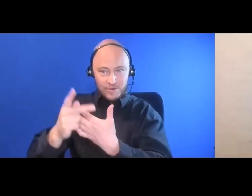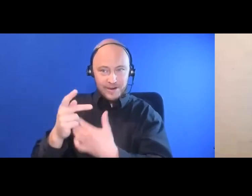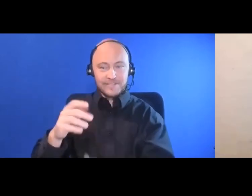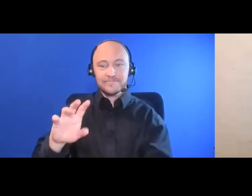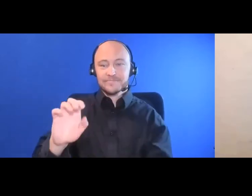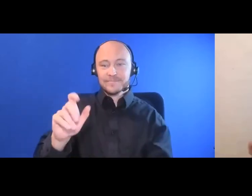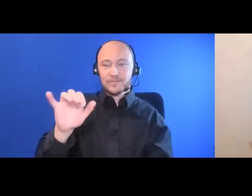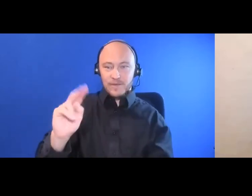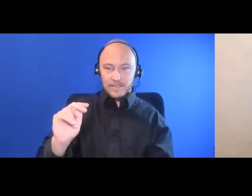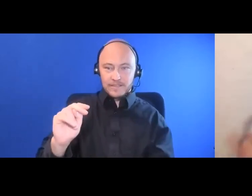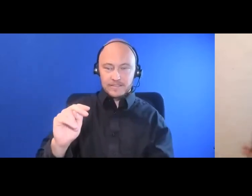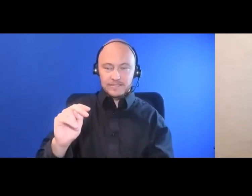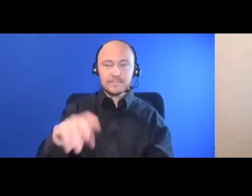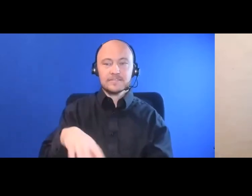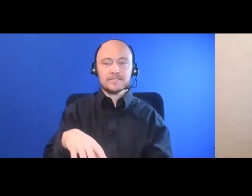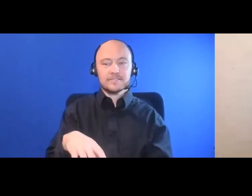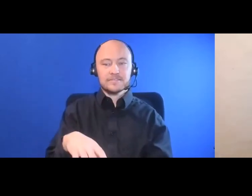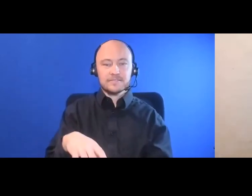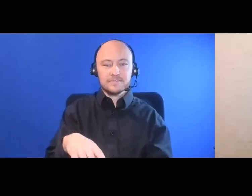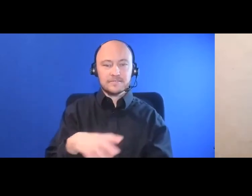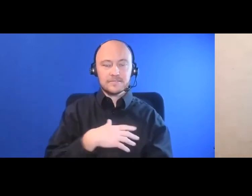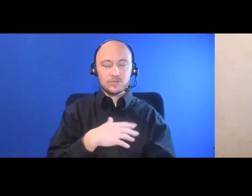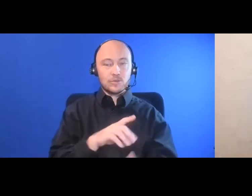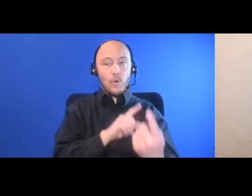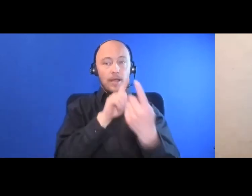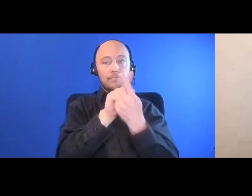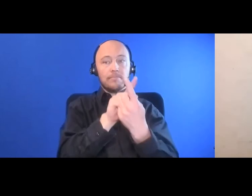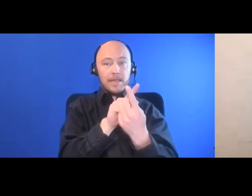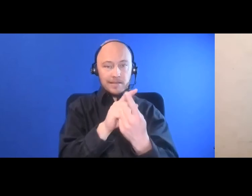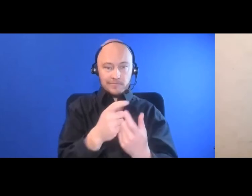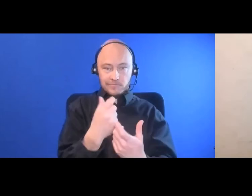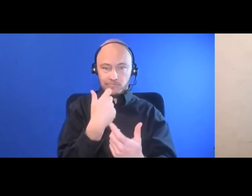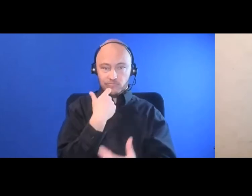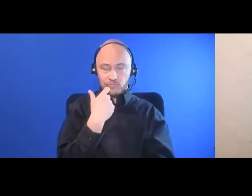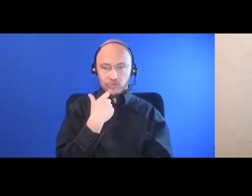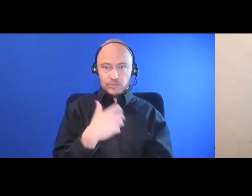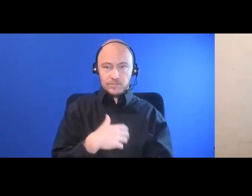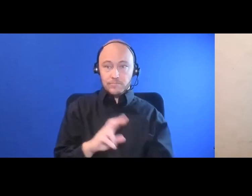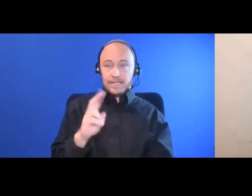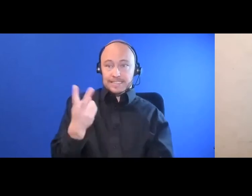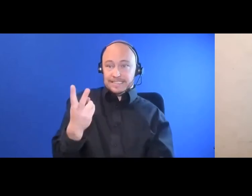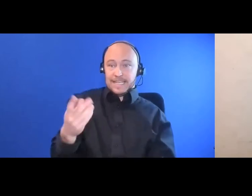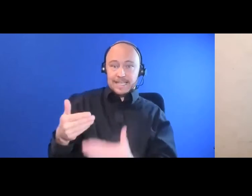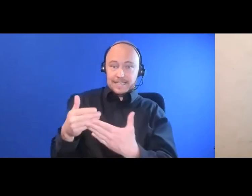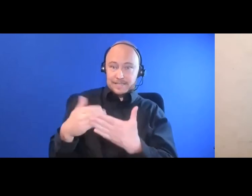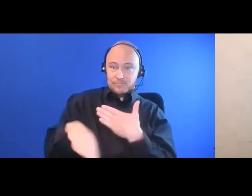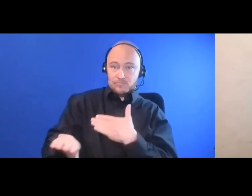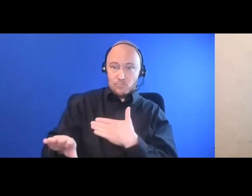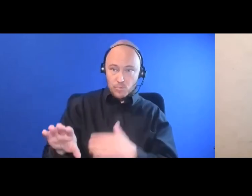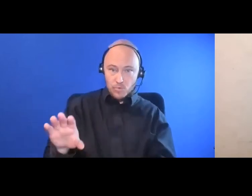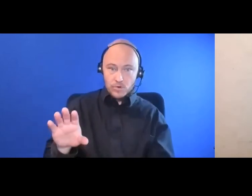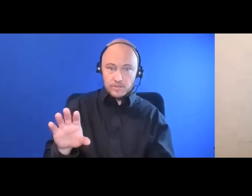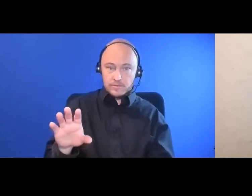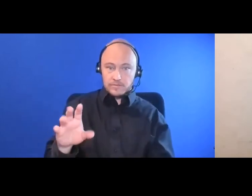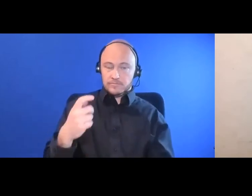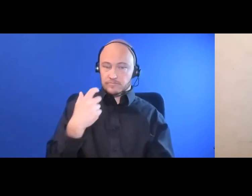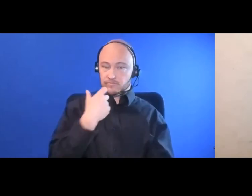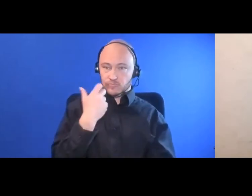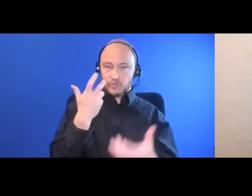And when we met, my second kid was just born and I was just finishing up a novel that I'm like,